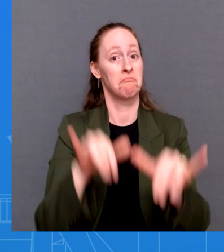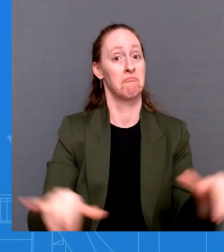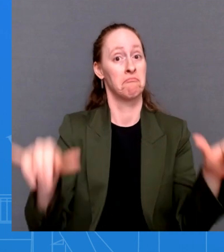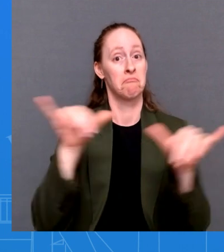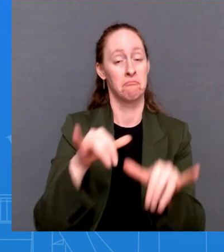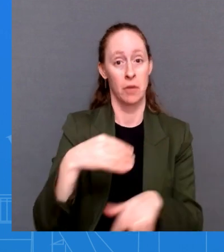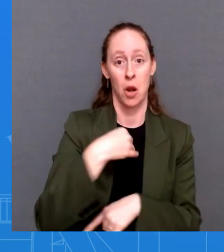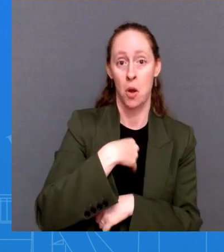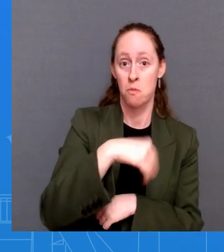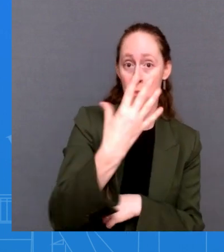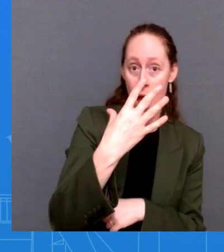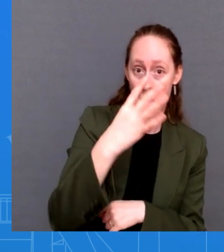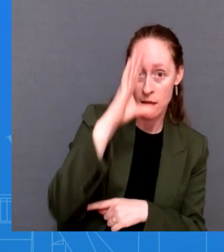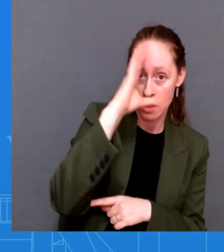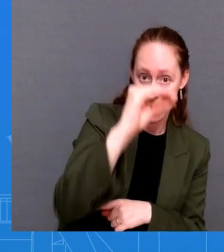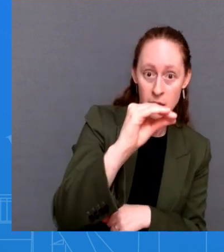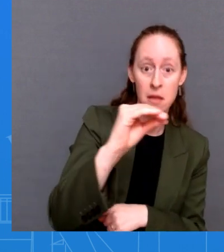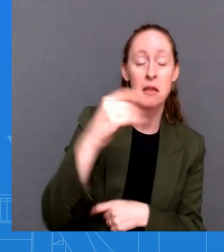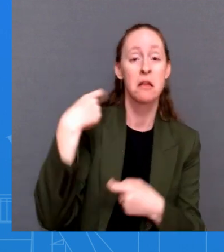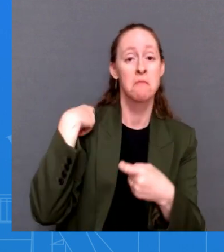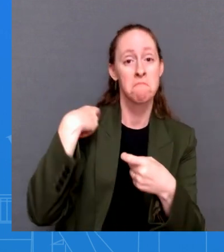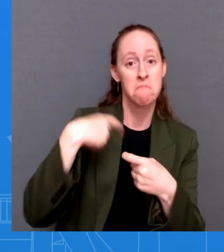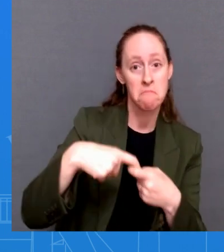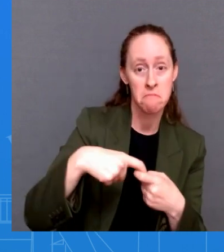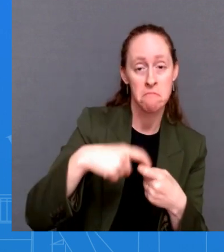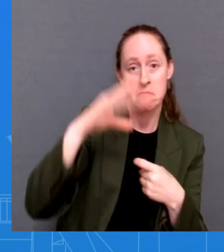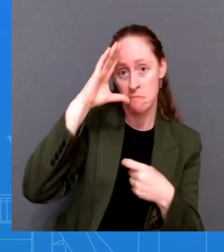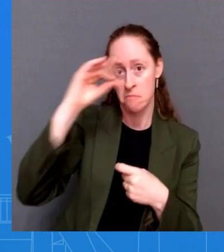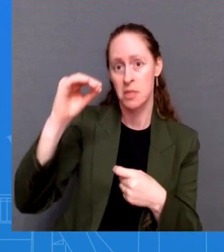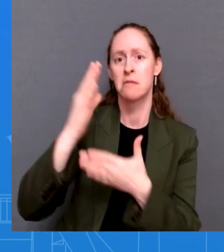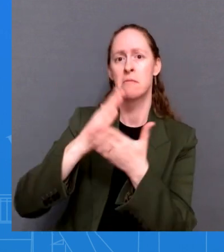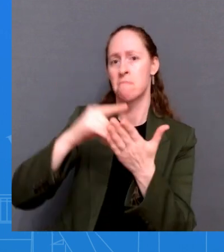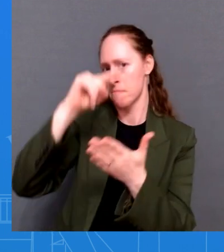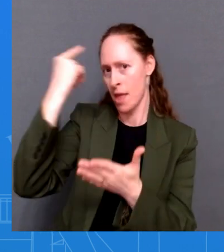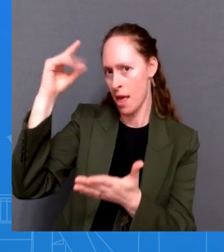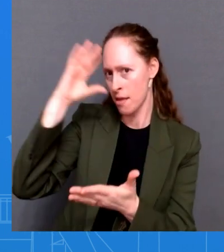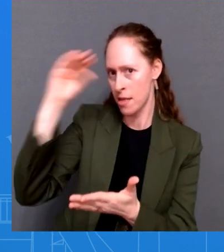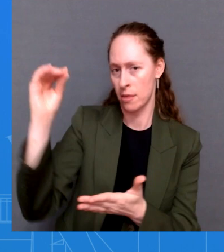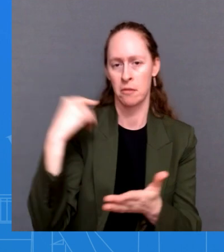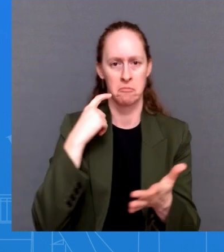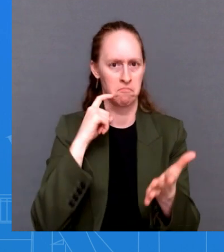as black and Hispanic men have increasingly and disproportionately represented new cases.